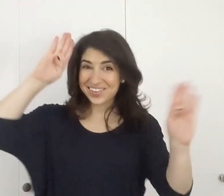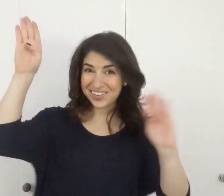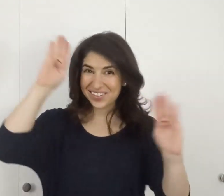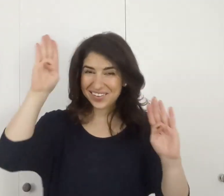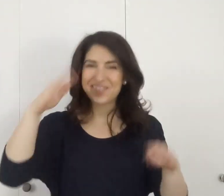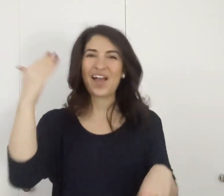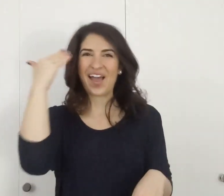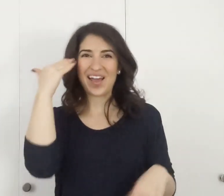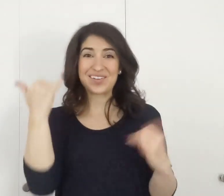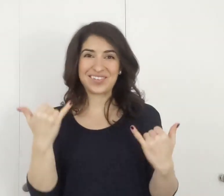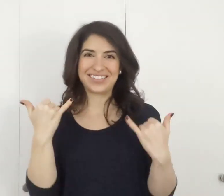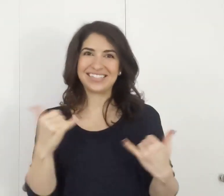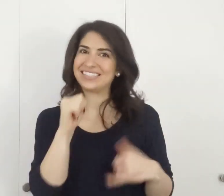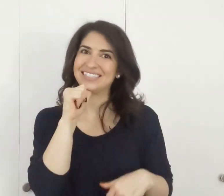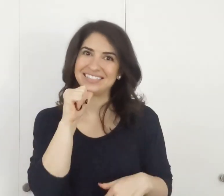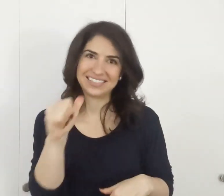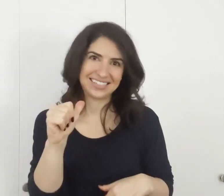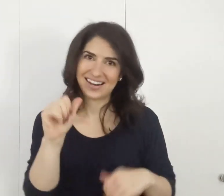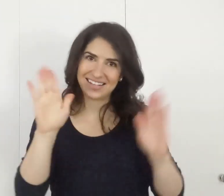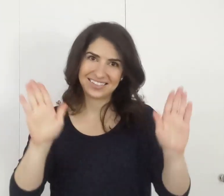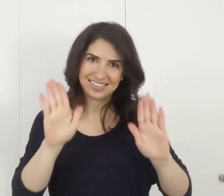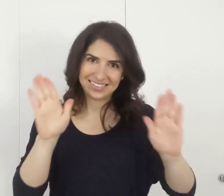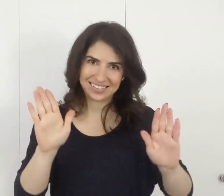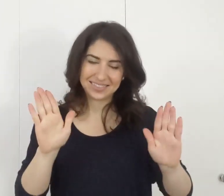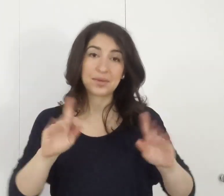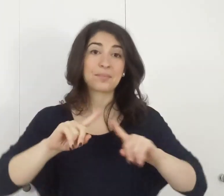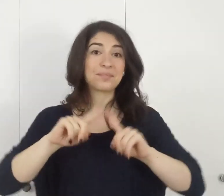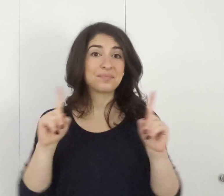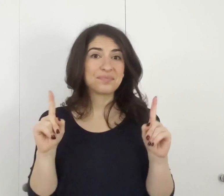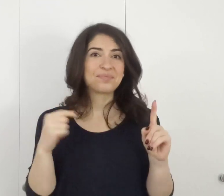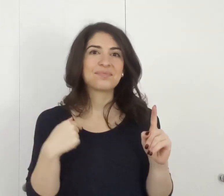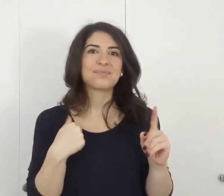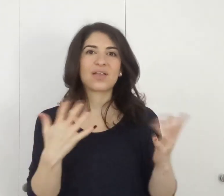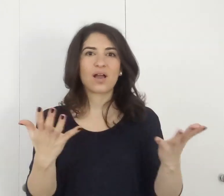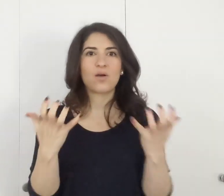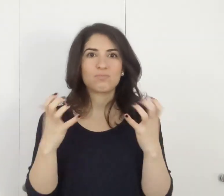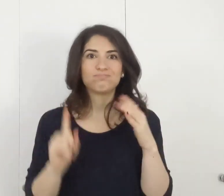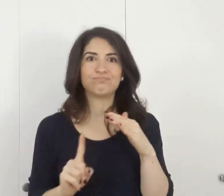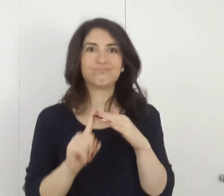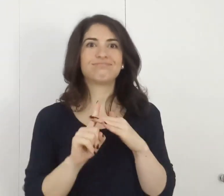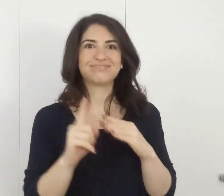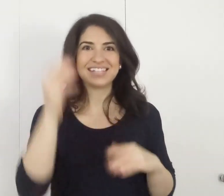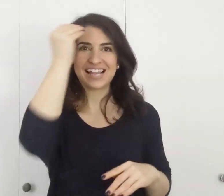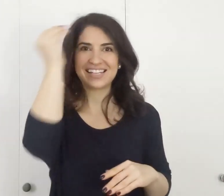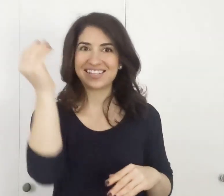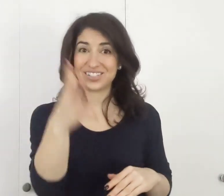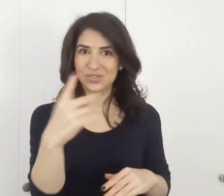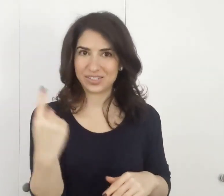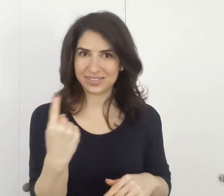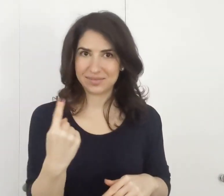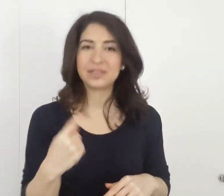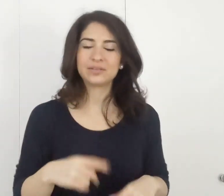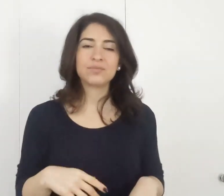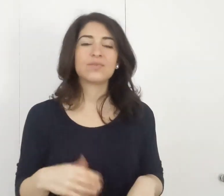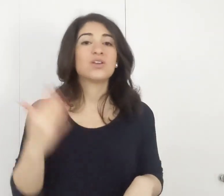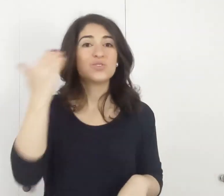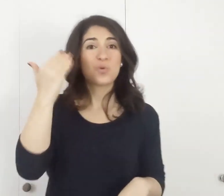Hello! I know today is not a Sunday, but I wanted to come on and let you know something...